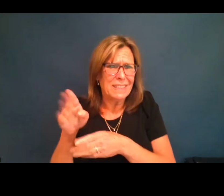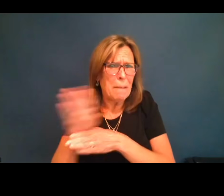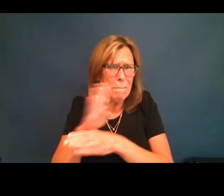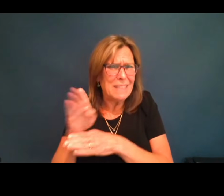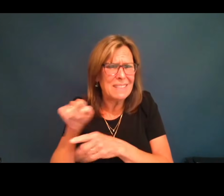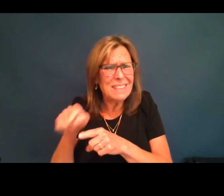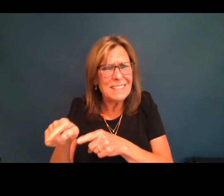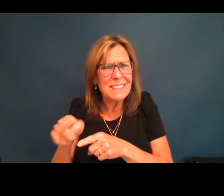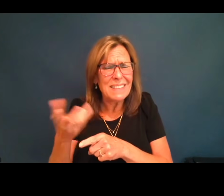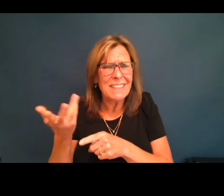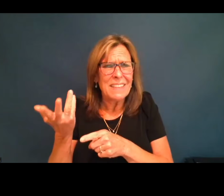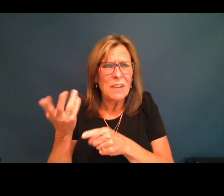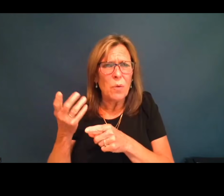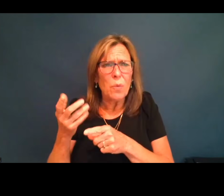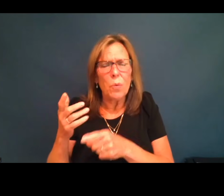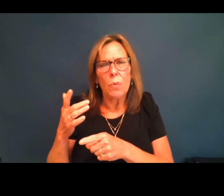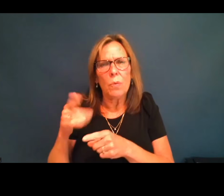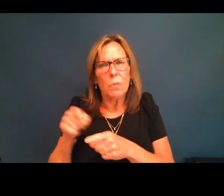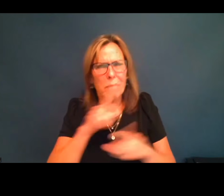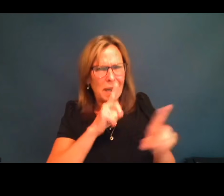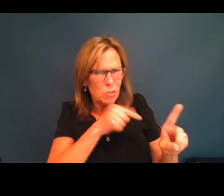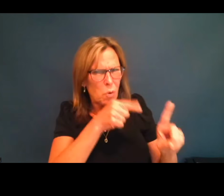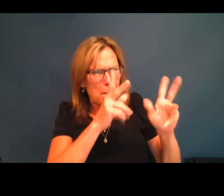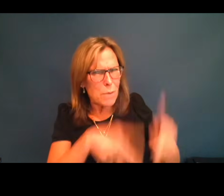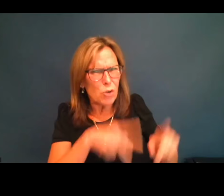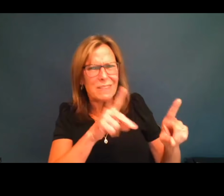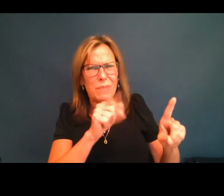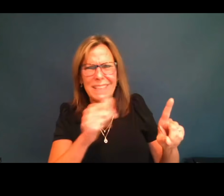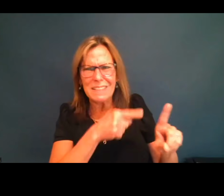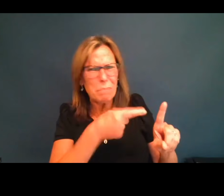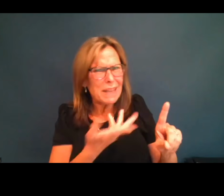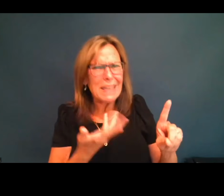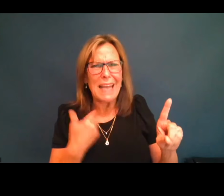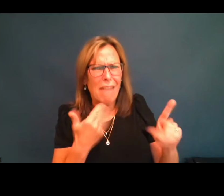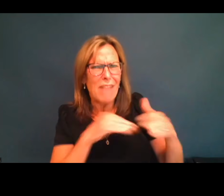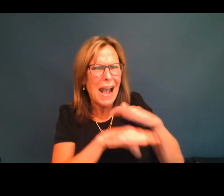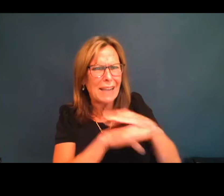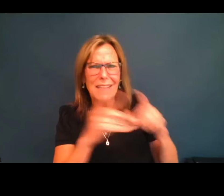otherwise has access to living services, So I guess I'd need a few more facts to answer that, I'd say generally they'